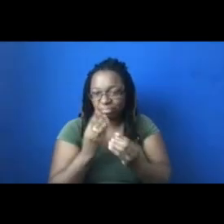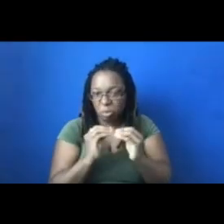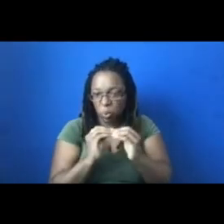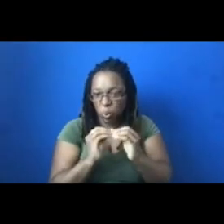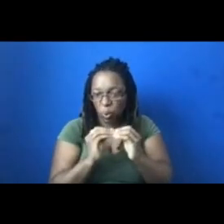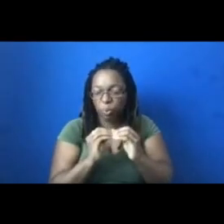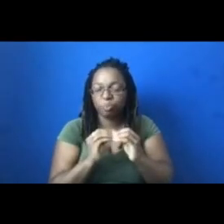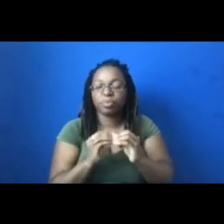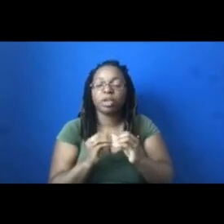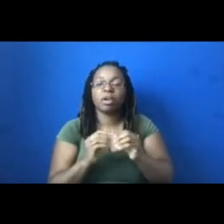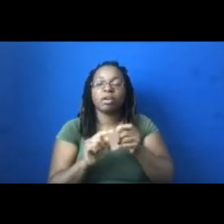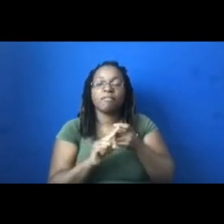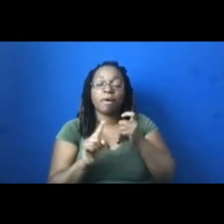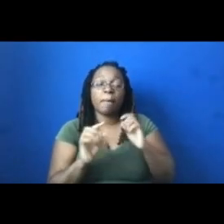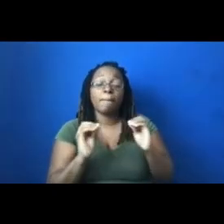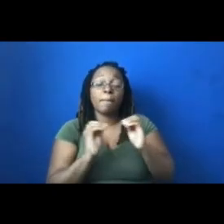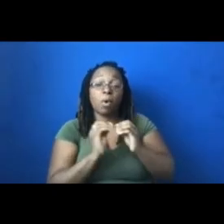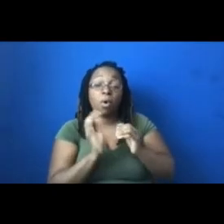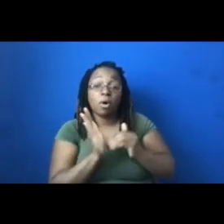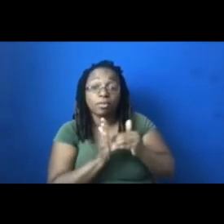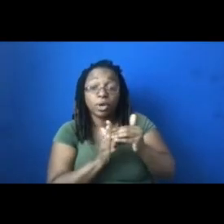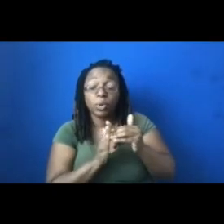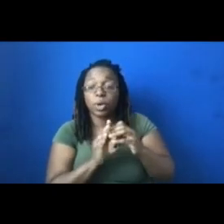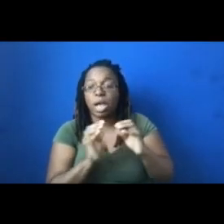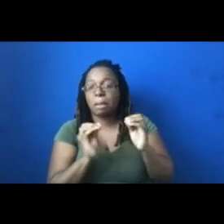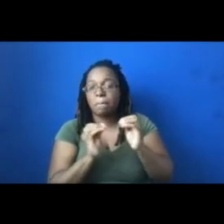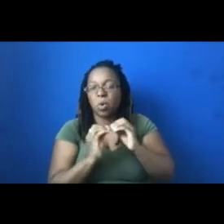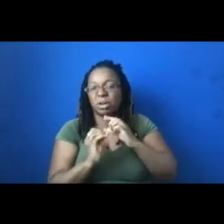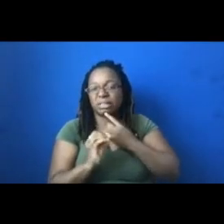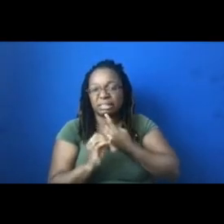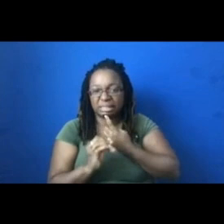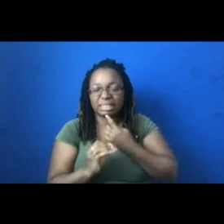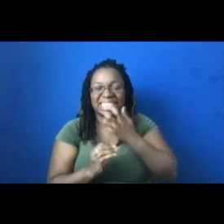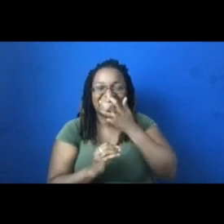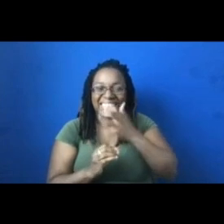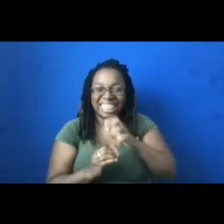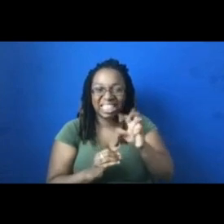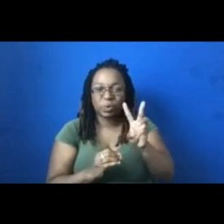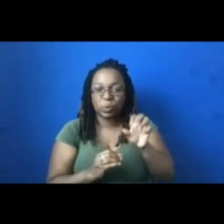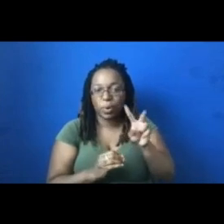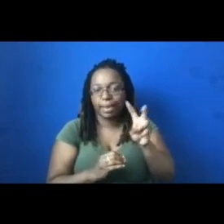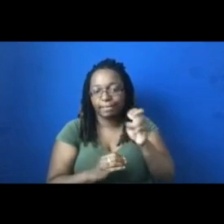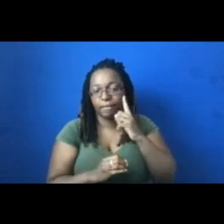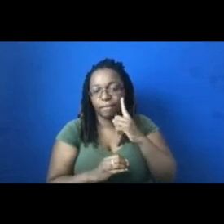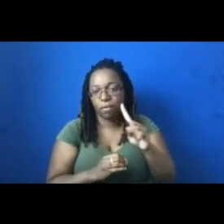frequent and intense heat waves, for example. So that's one